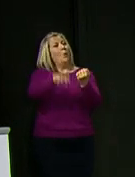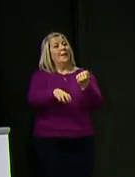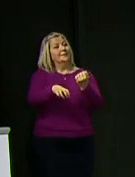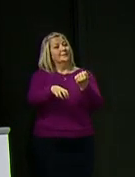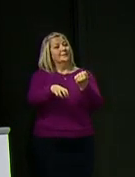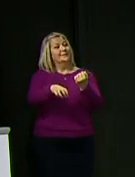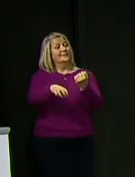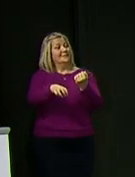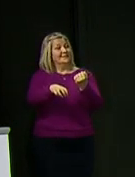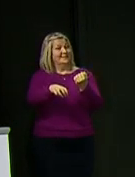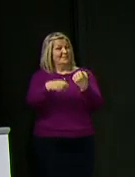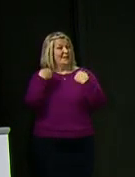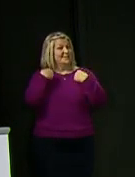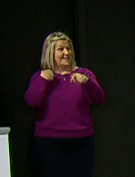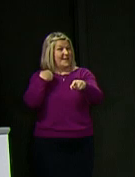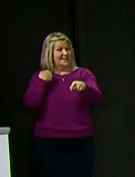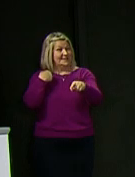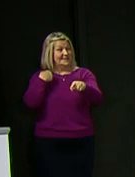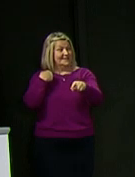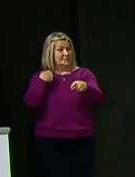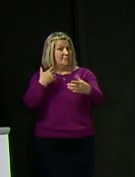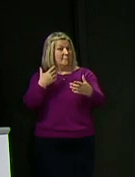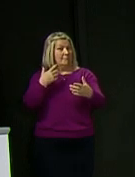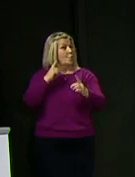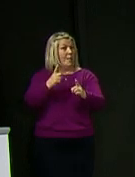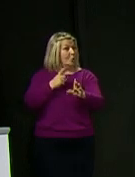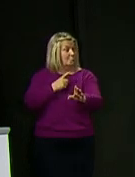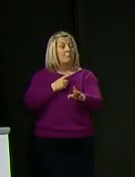But Welsh police have said it's going to make their job a lot, lot harder in terms of policing